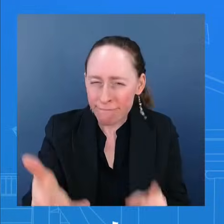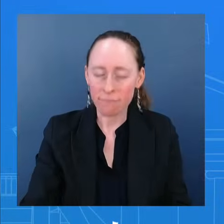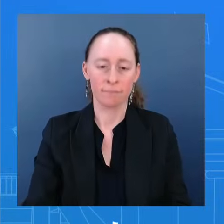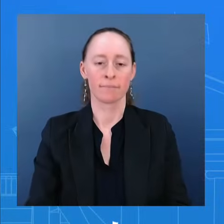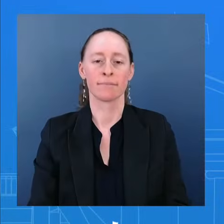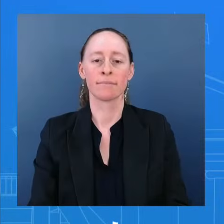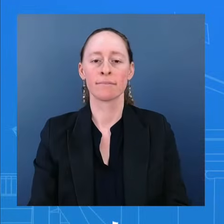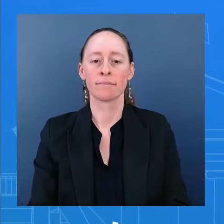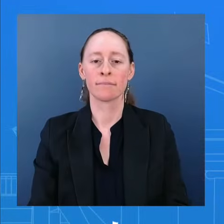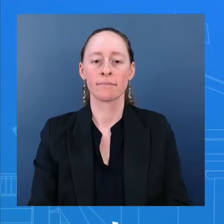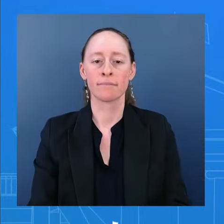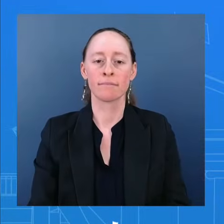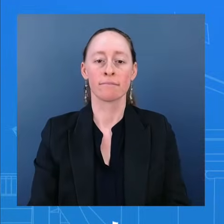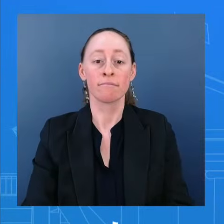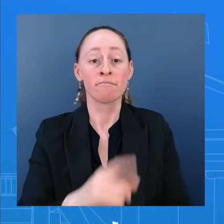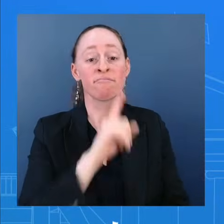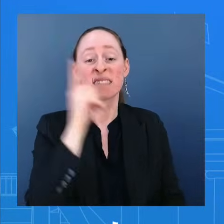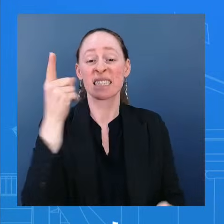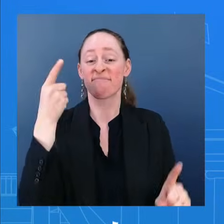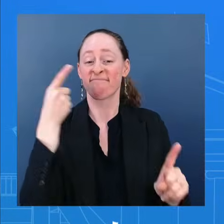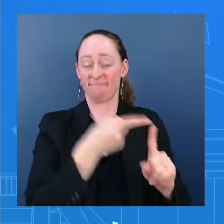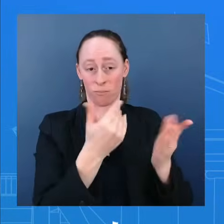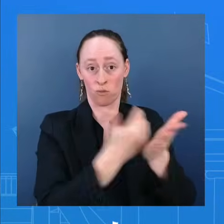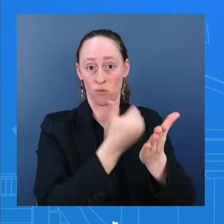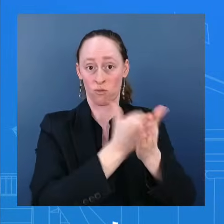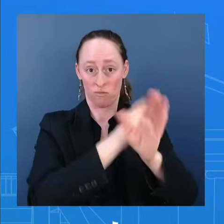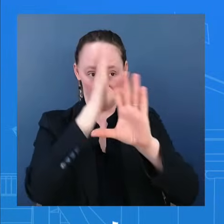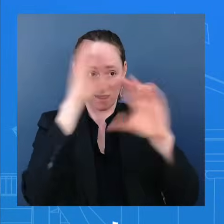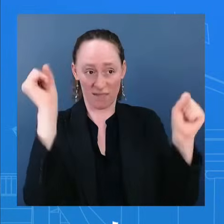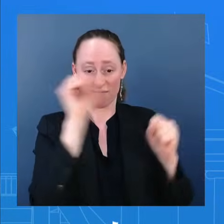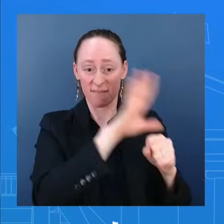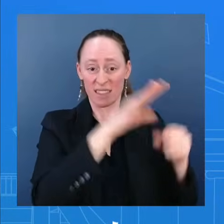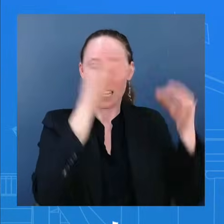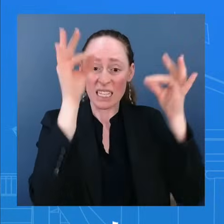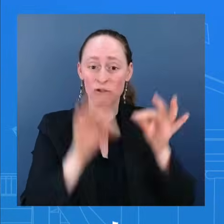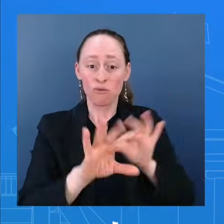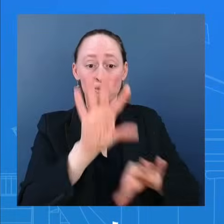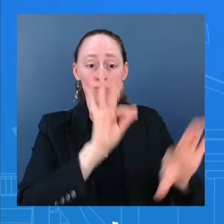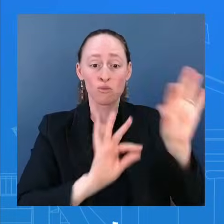President Biden and this entire administration -- and that includes me, personally -- have great respect for Voice of America